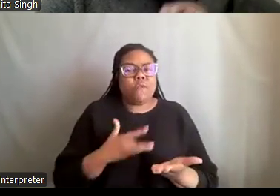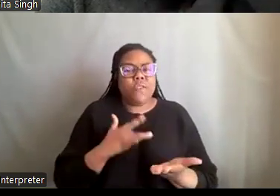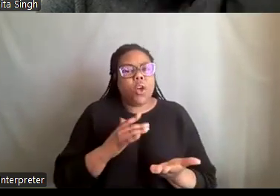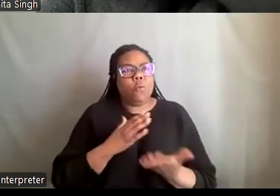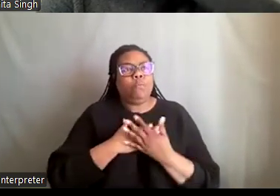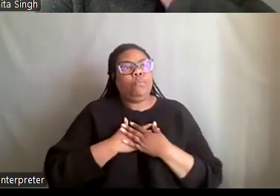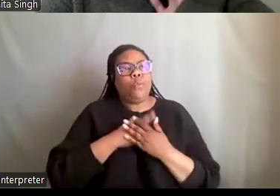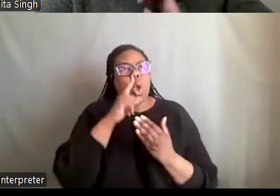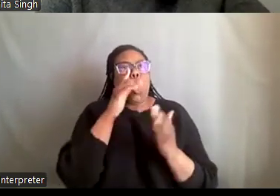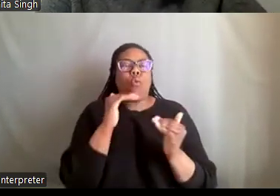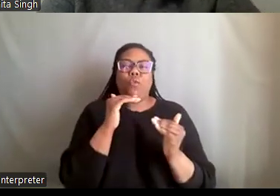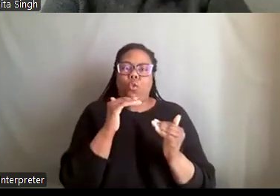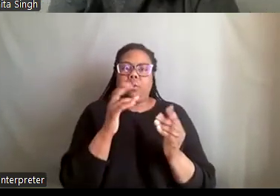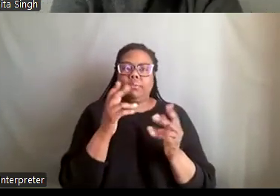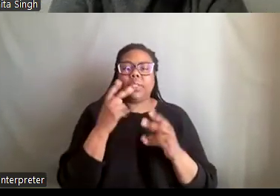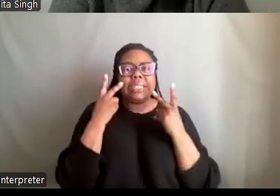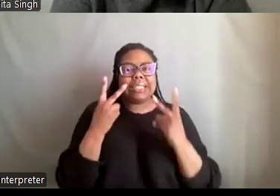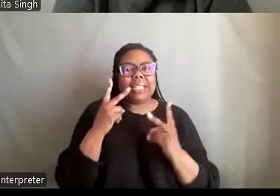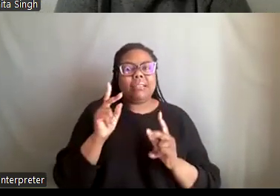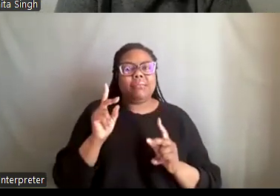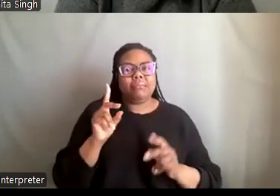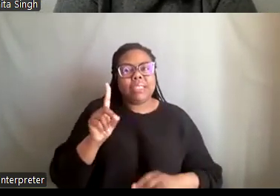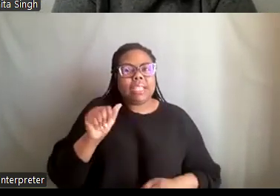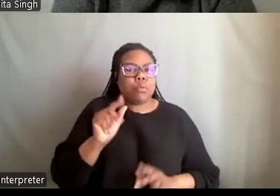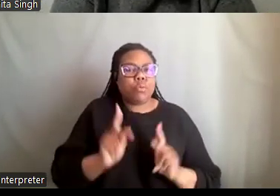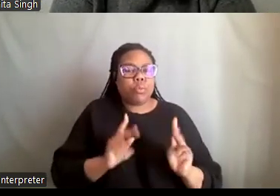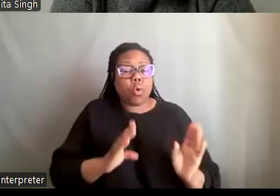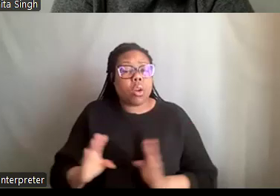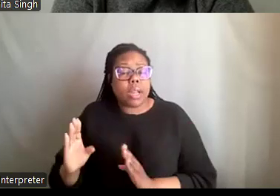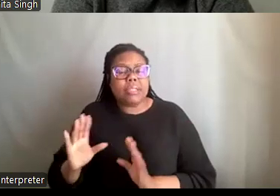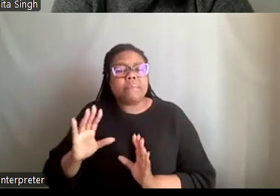you hope right now in seeing disabled people organize?